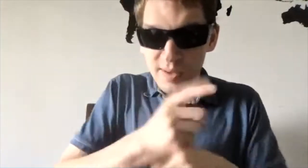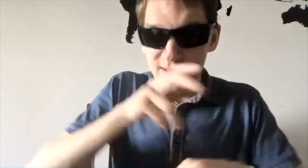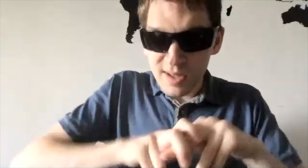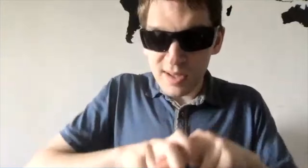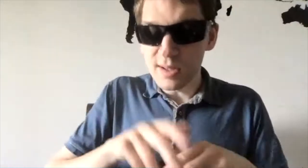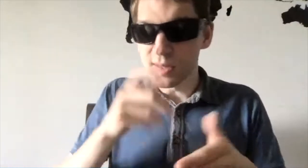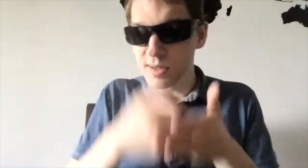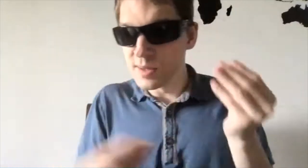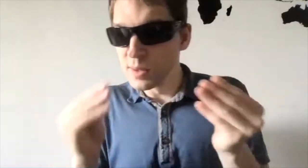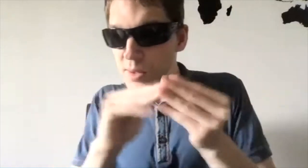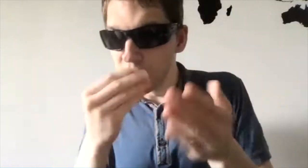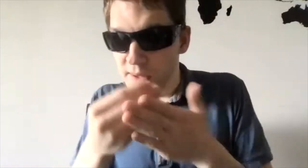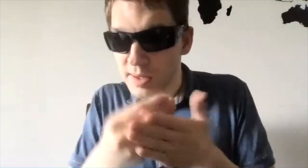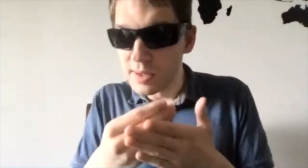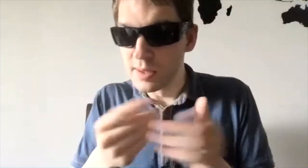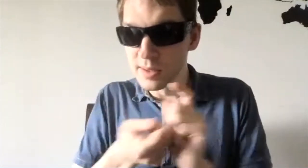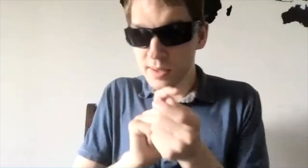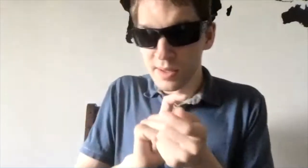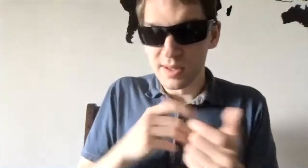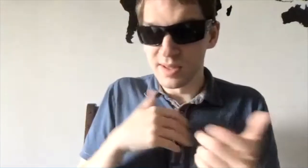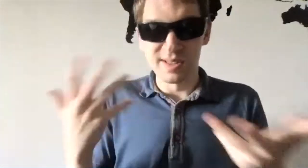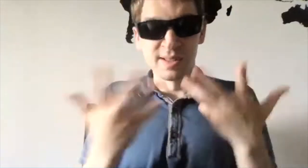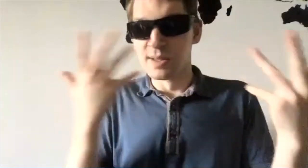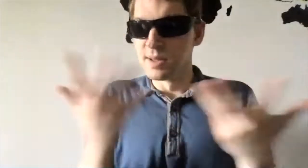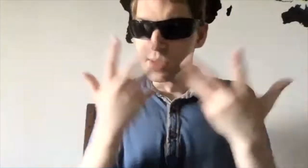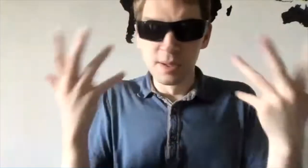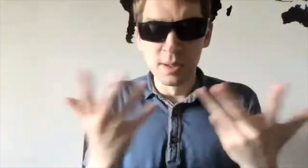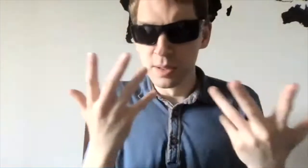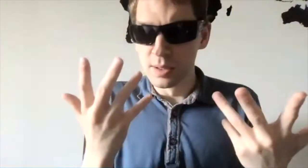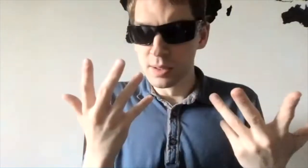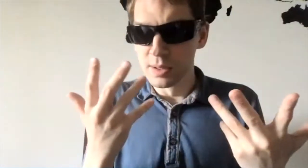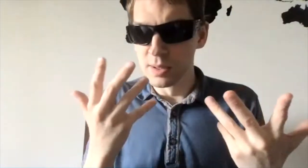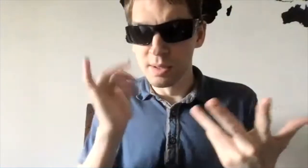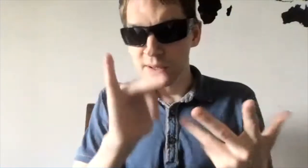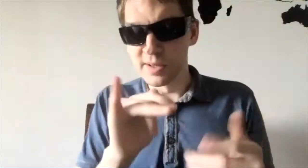much those areas of my life are they willing to accommodate me? Are they willing to provide